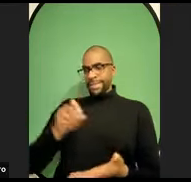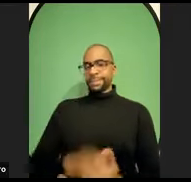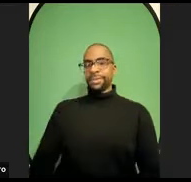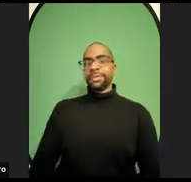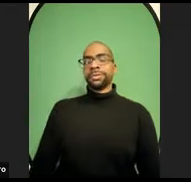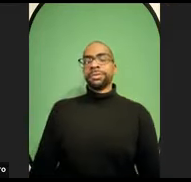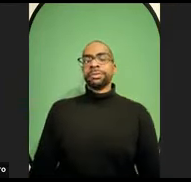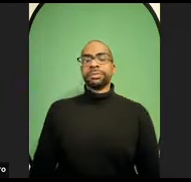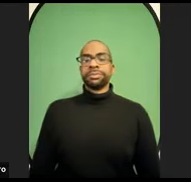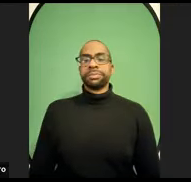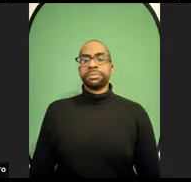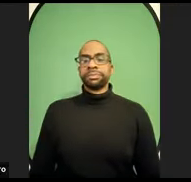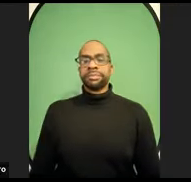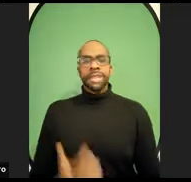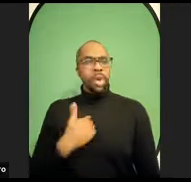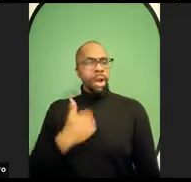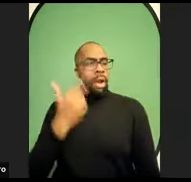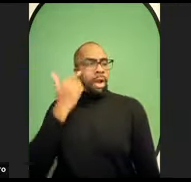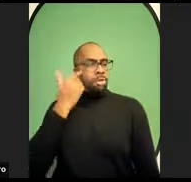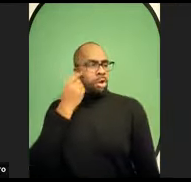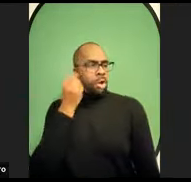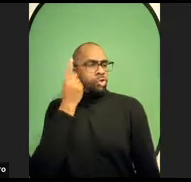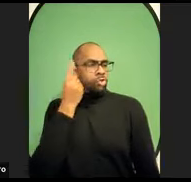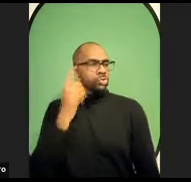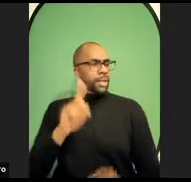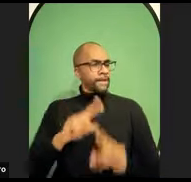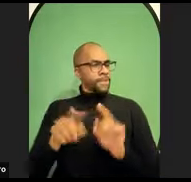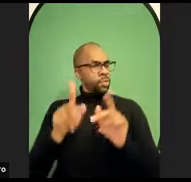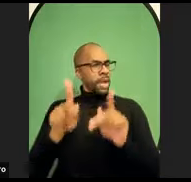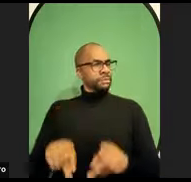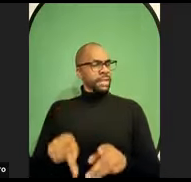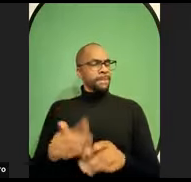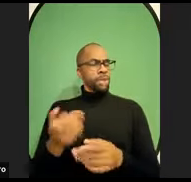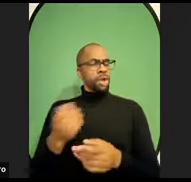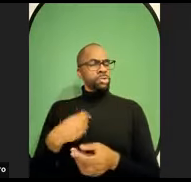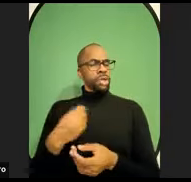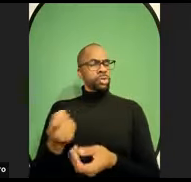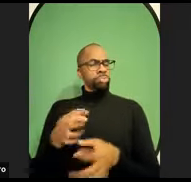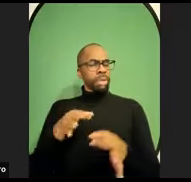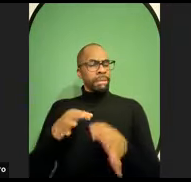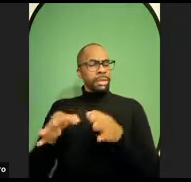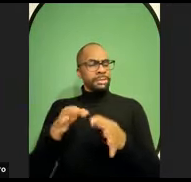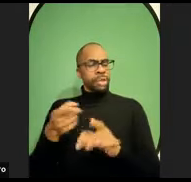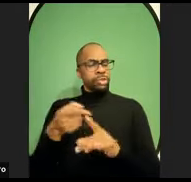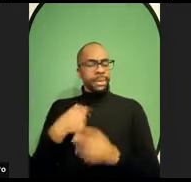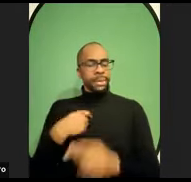Yeah, I'd love to talk about this and I actually had to learn about this to take them to the learn about this to come to the meeting, because I had an understanding of and needed